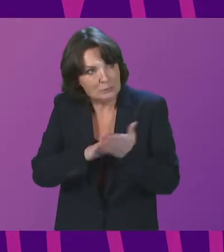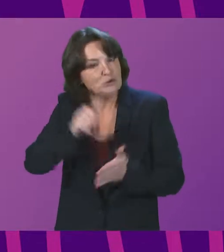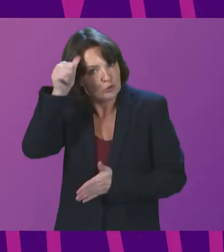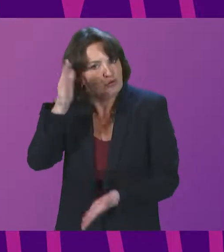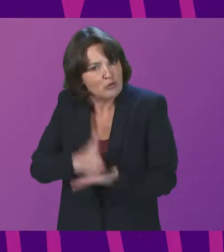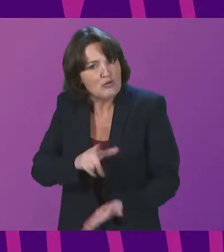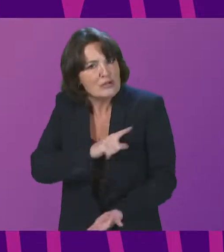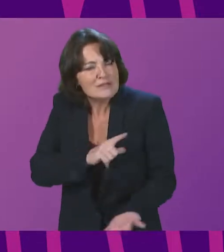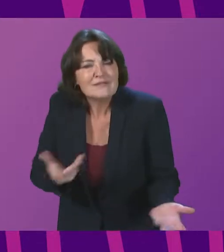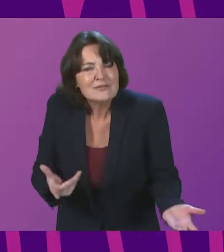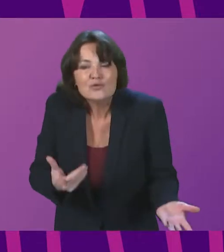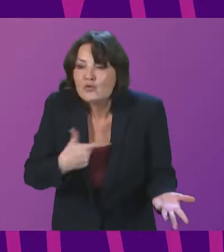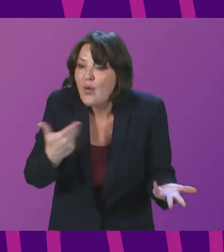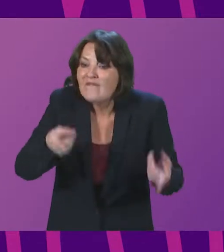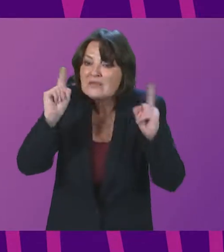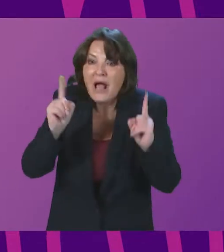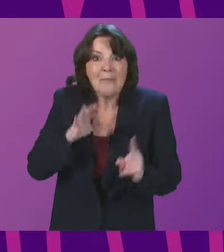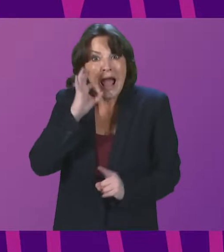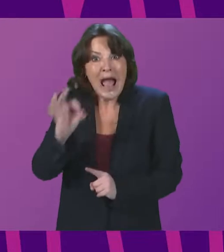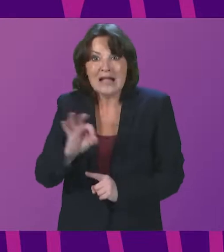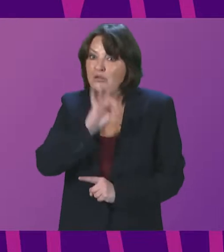We are just asking questions because we need answers.